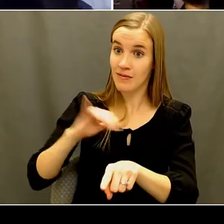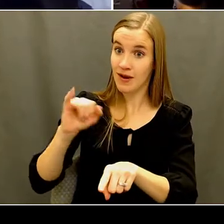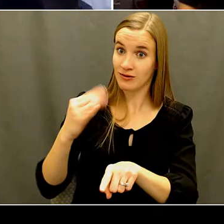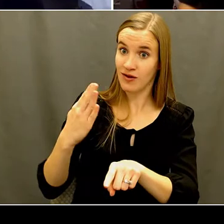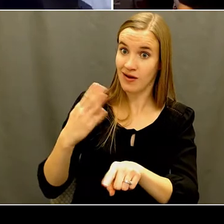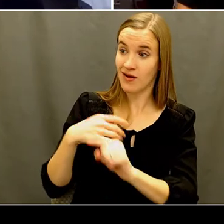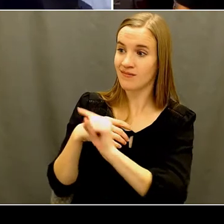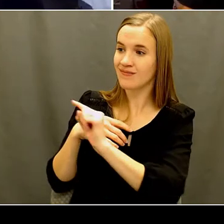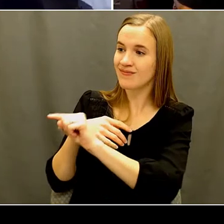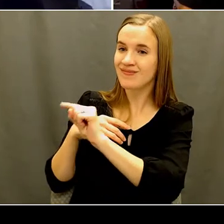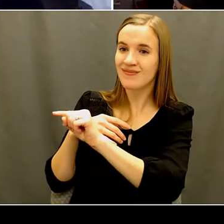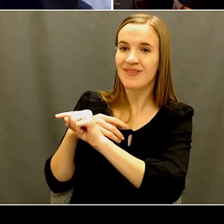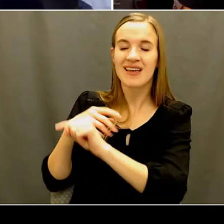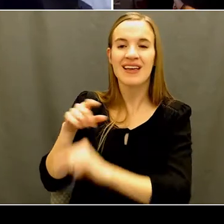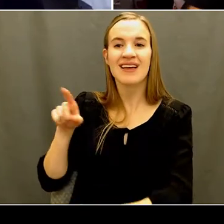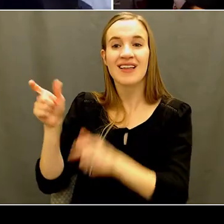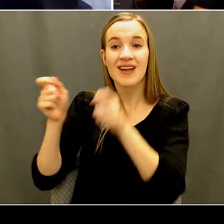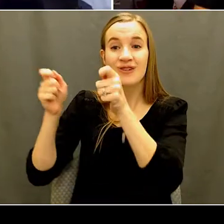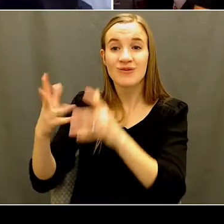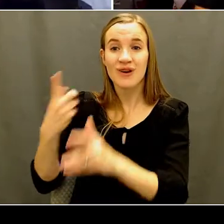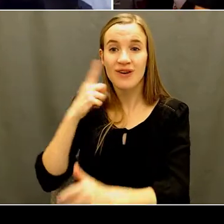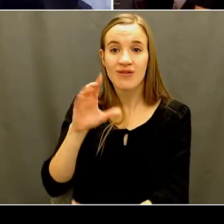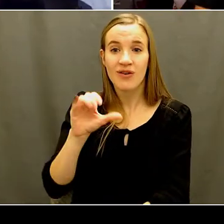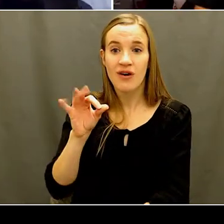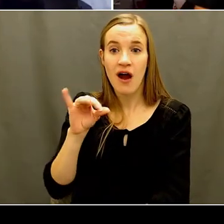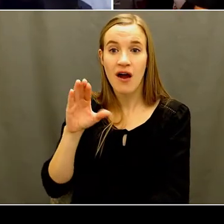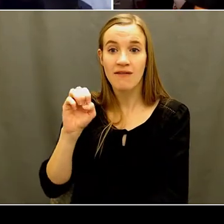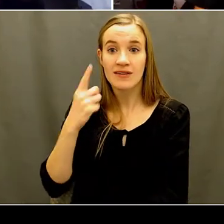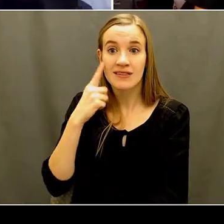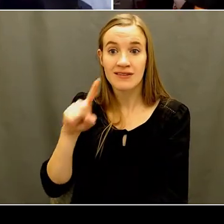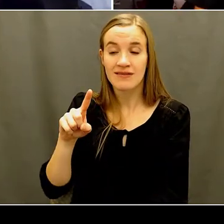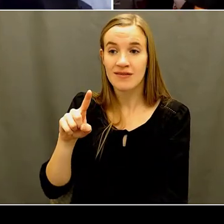this person, this woman, was somebody who took one look at me and she was